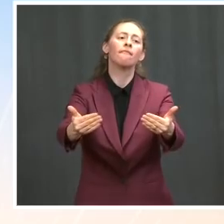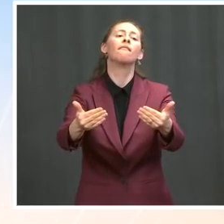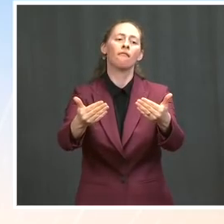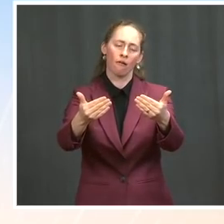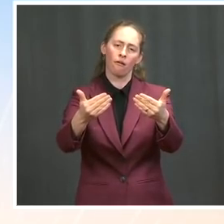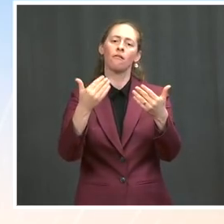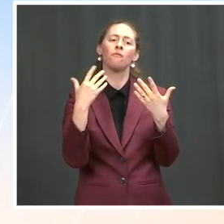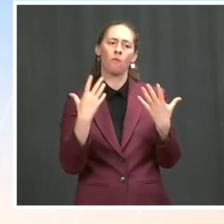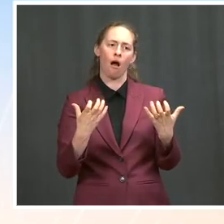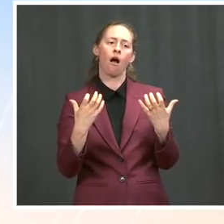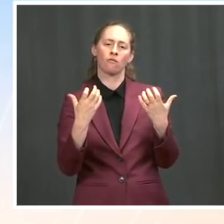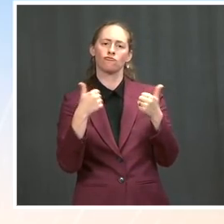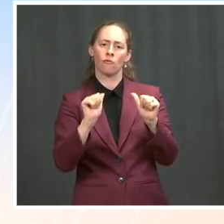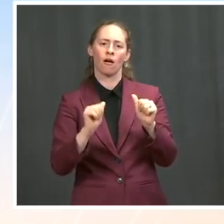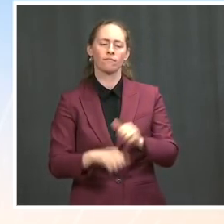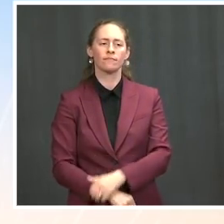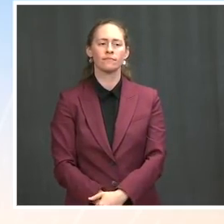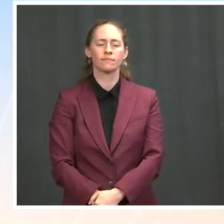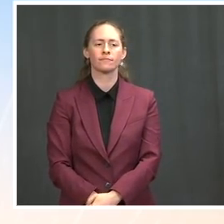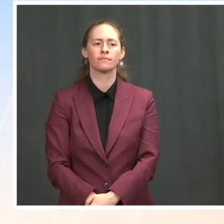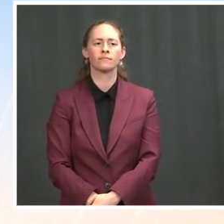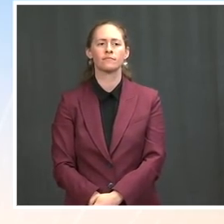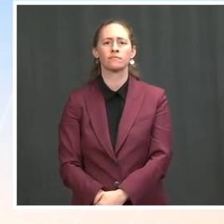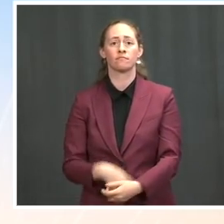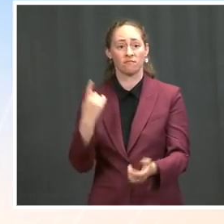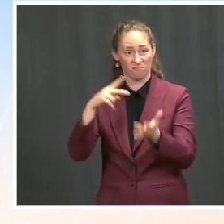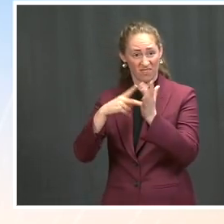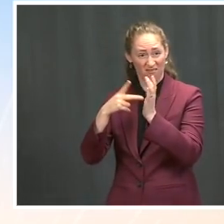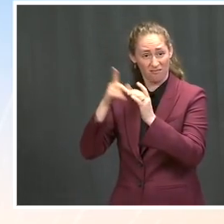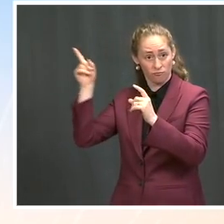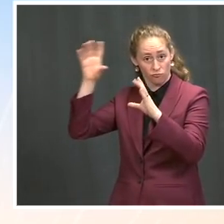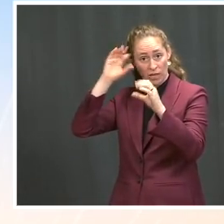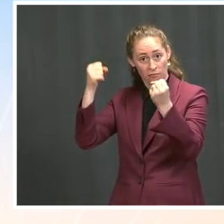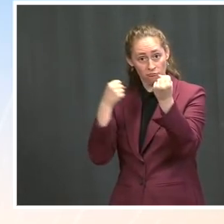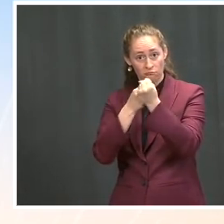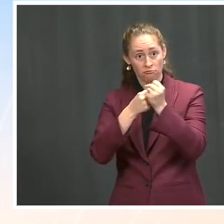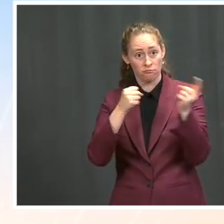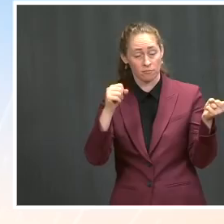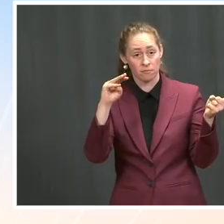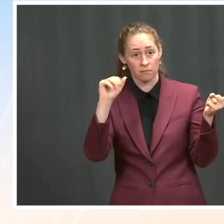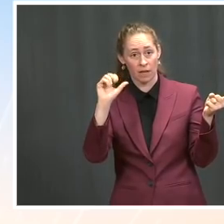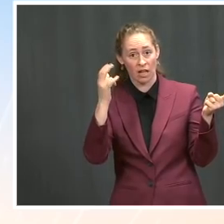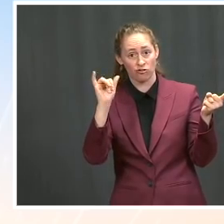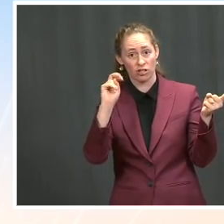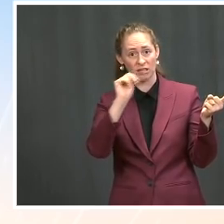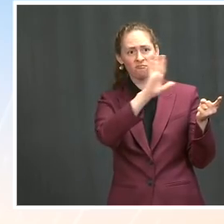Does he support the Manchin language on the voting rights issue? Ms. Psaki: Well, you know, again,